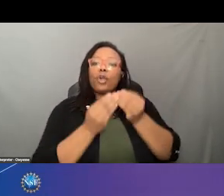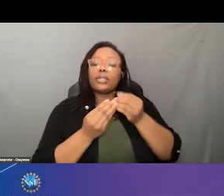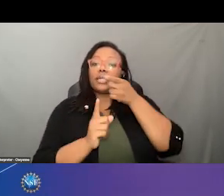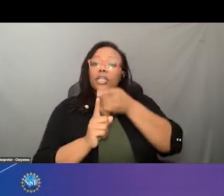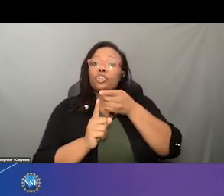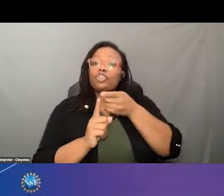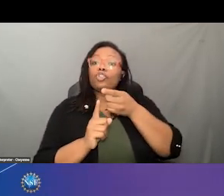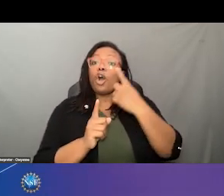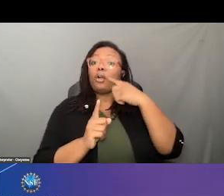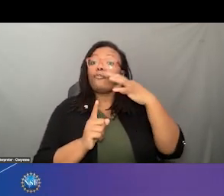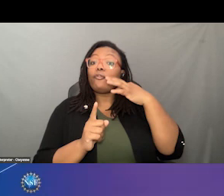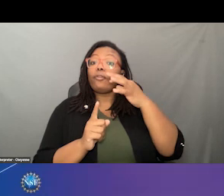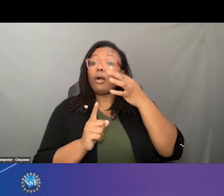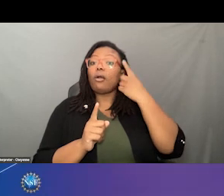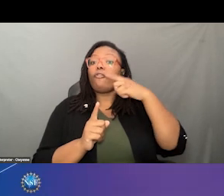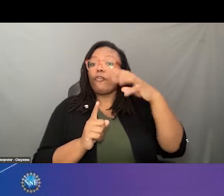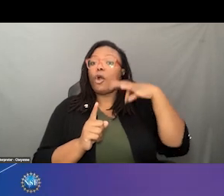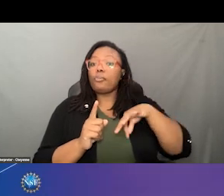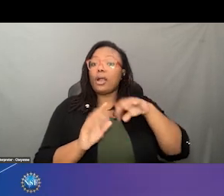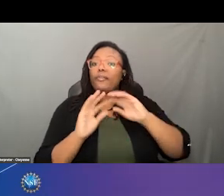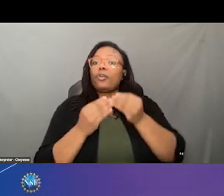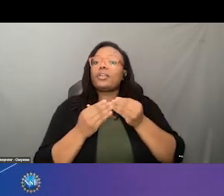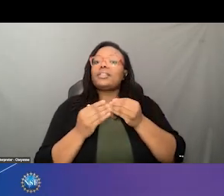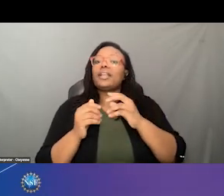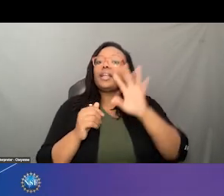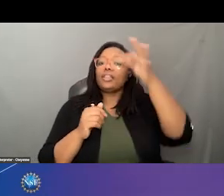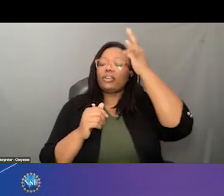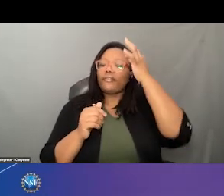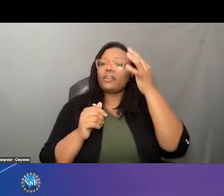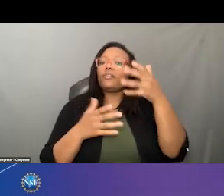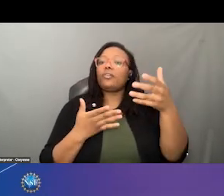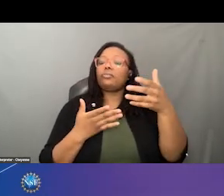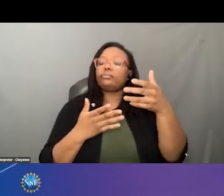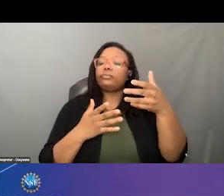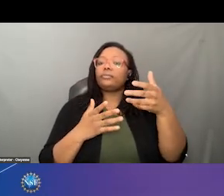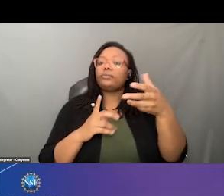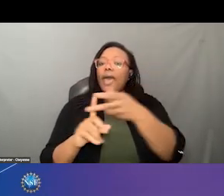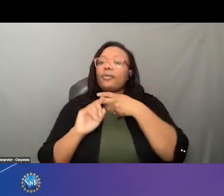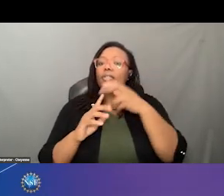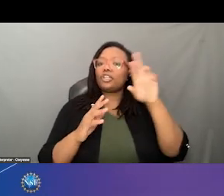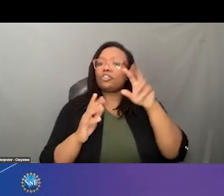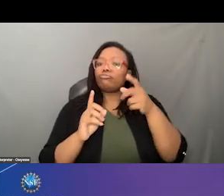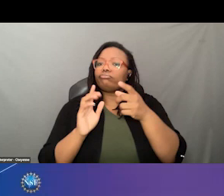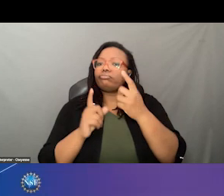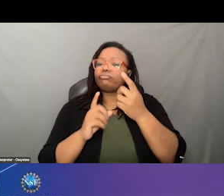If you are a for-profit organization, the Federal Acquisition Regulations is what applies to you.